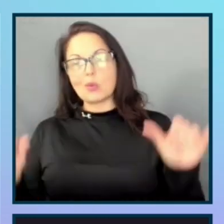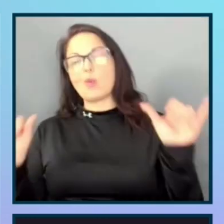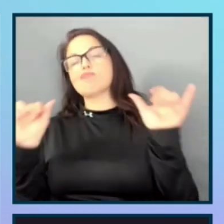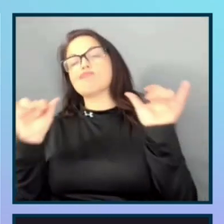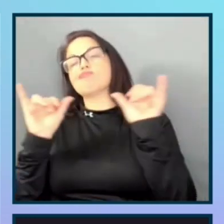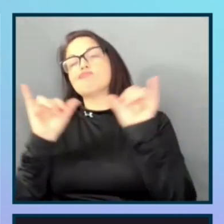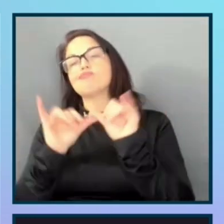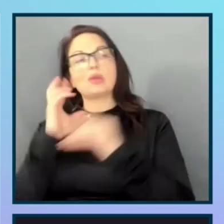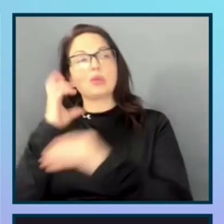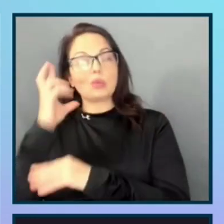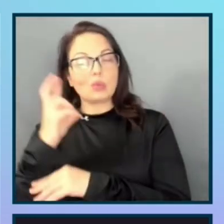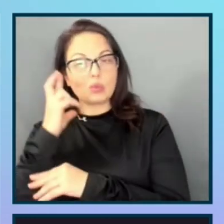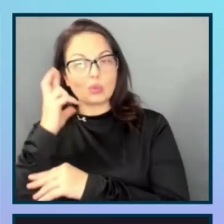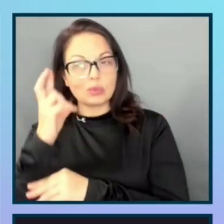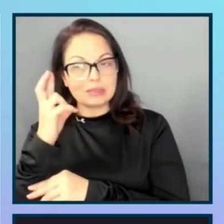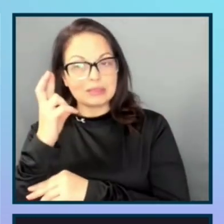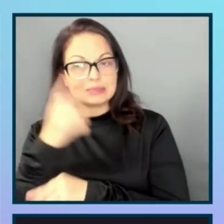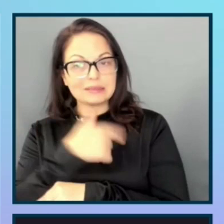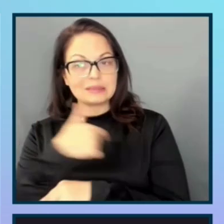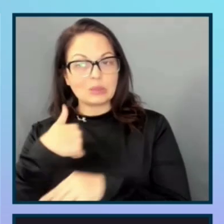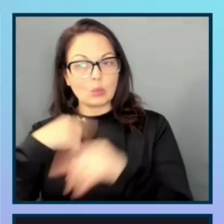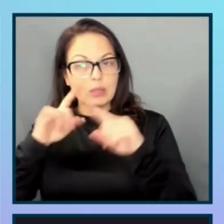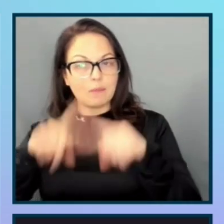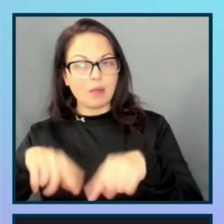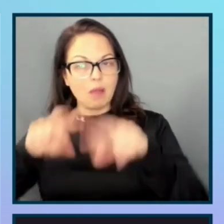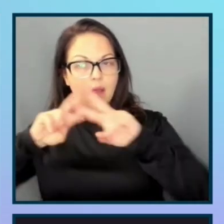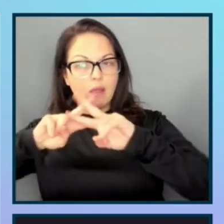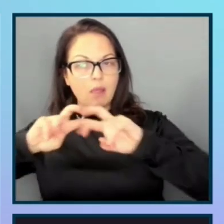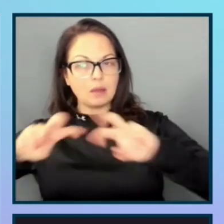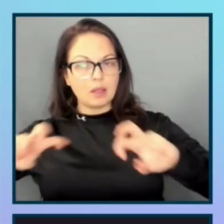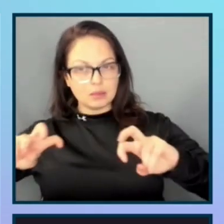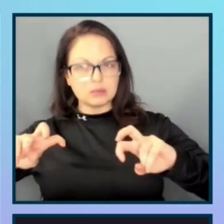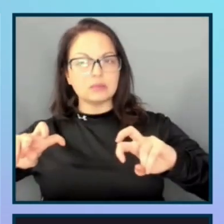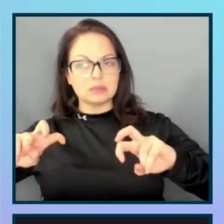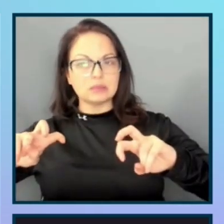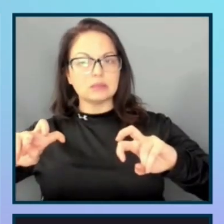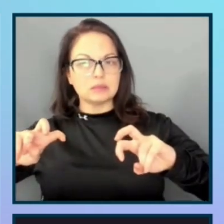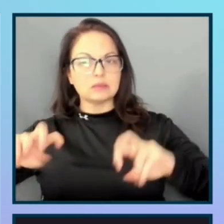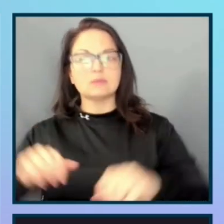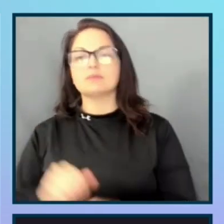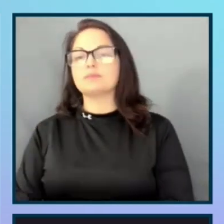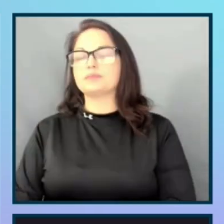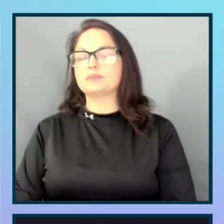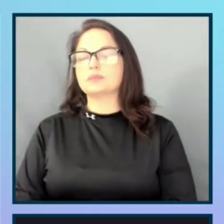is that we rely upon analytics tools. And there are analytics tools that cannot tell, for example,